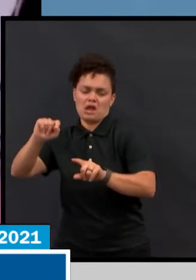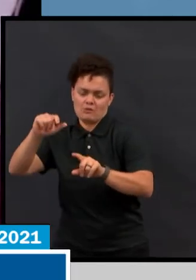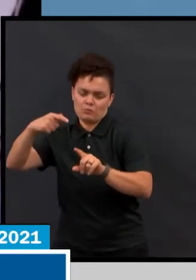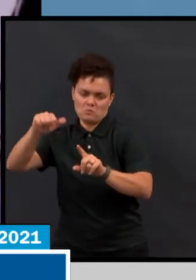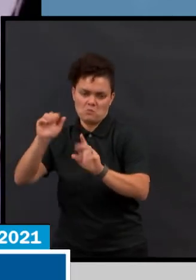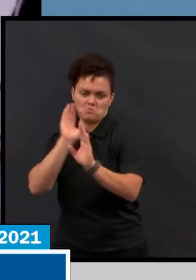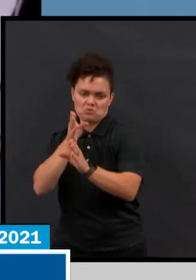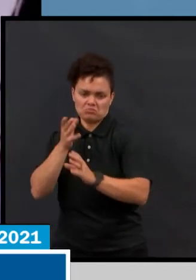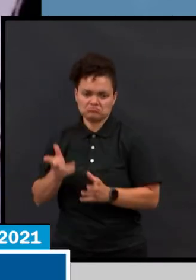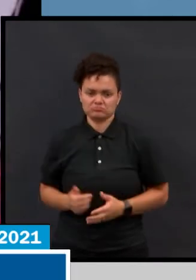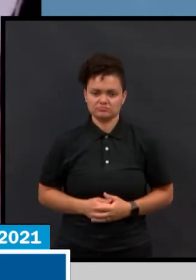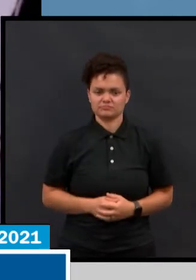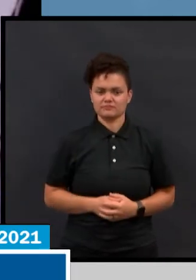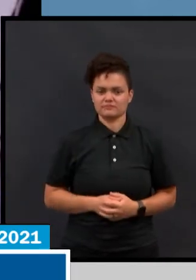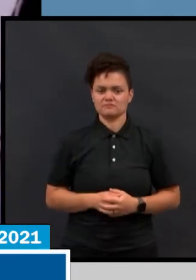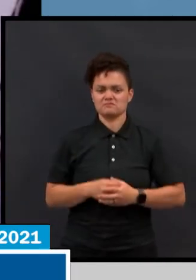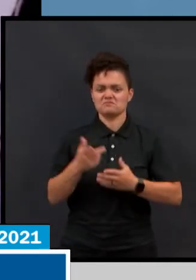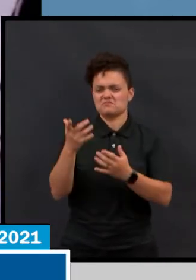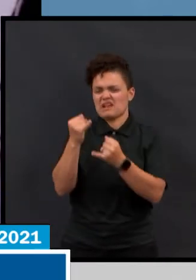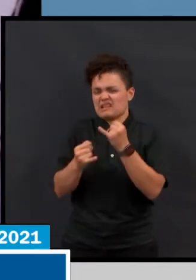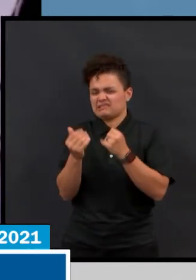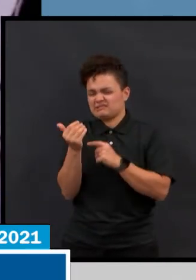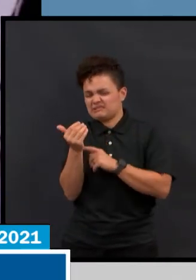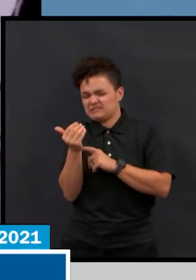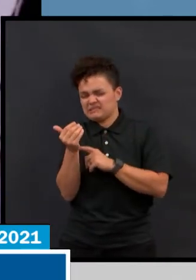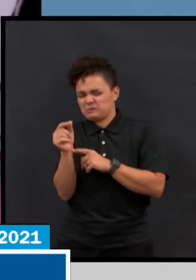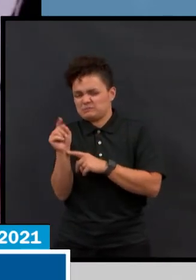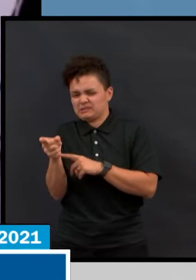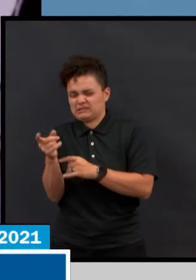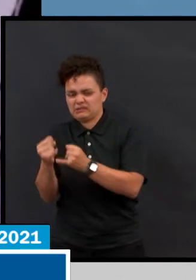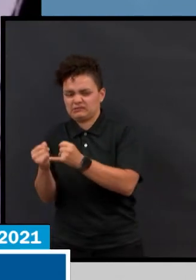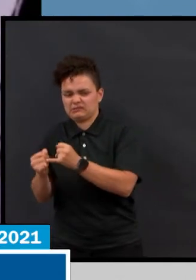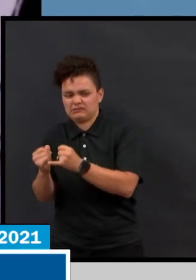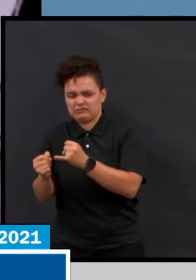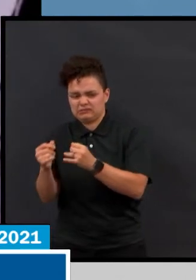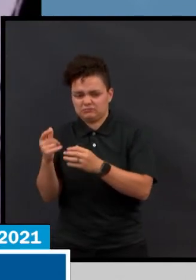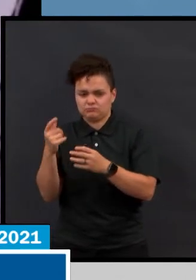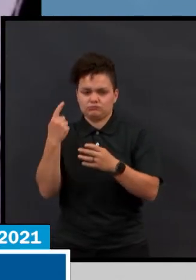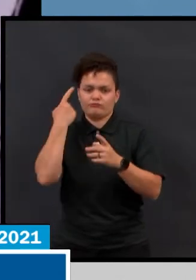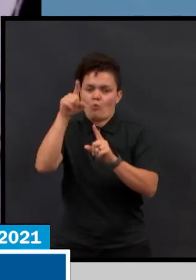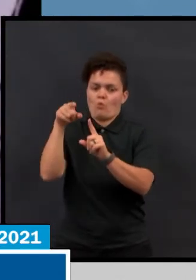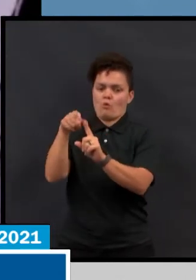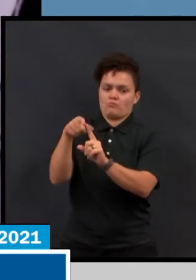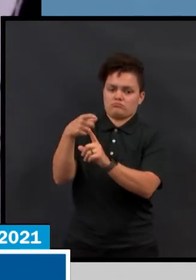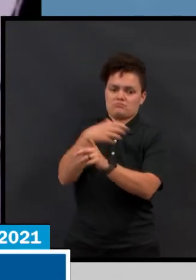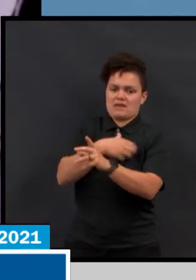the program the last 15 or 20 minutes is just q a from constituents that would be you asking these